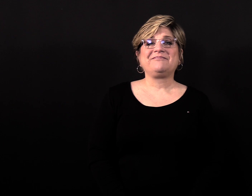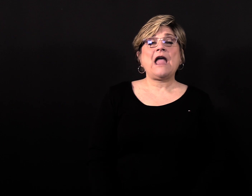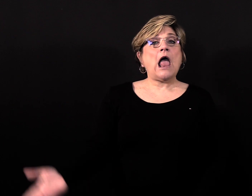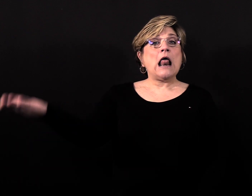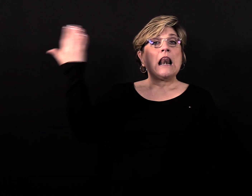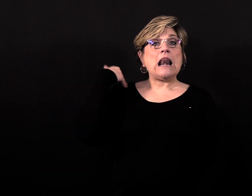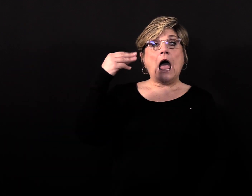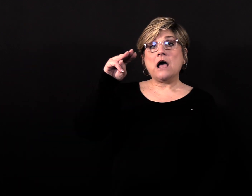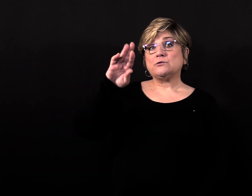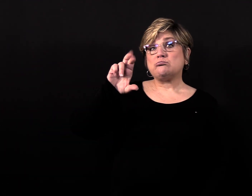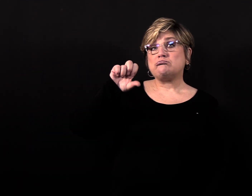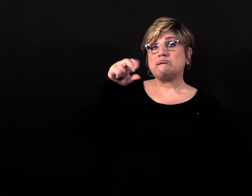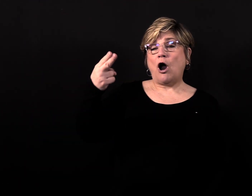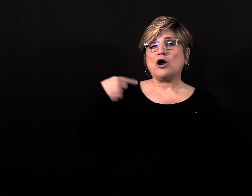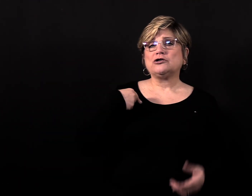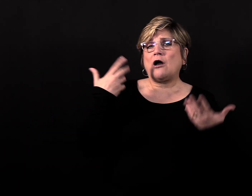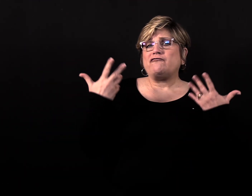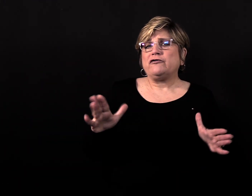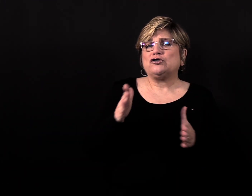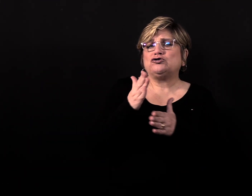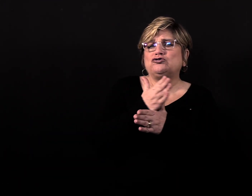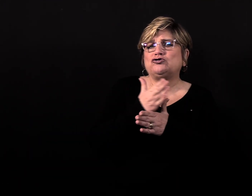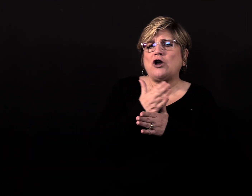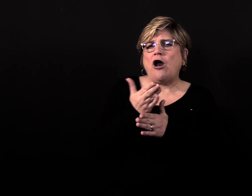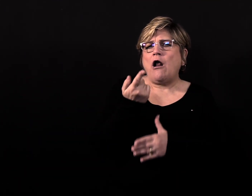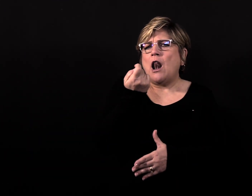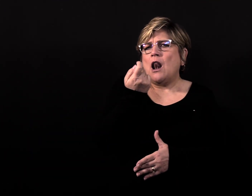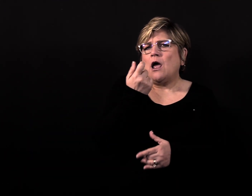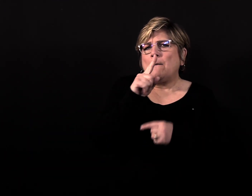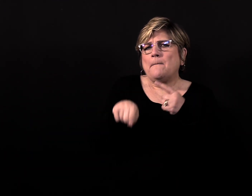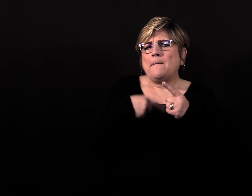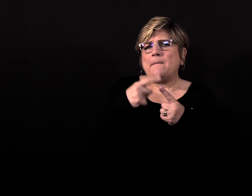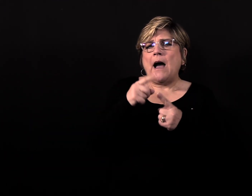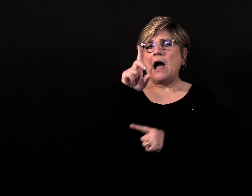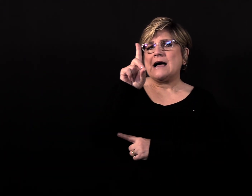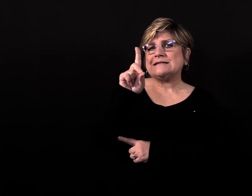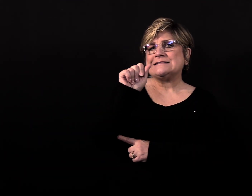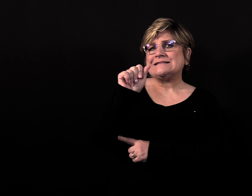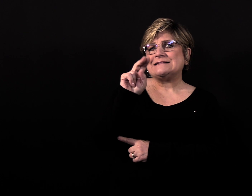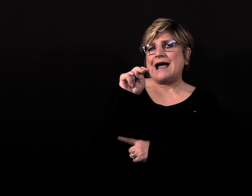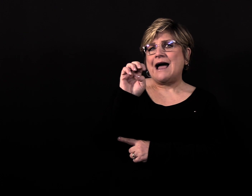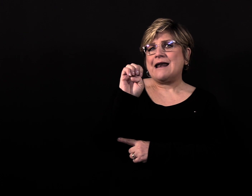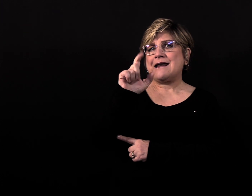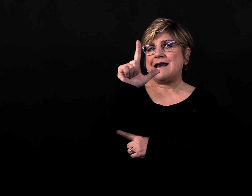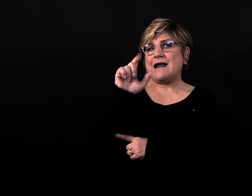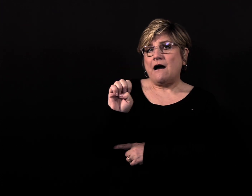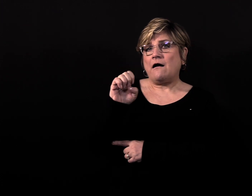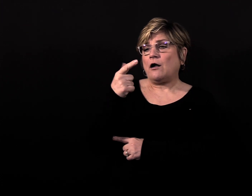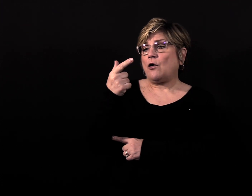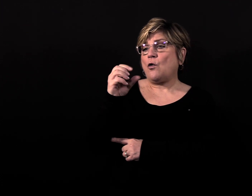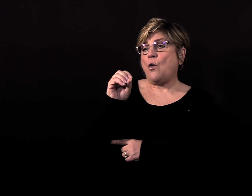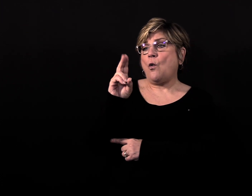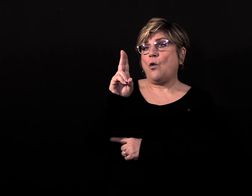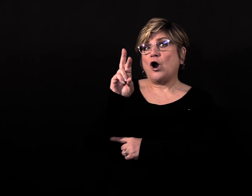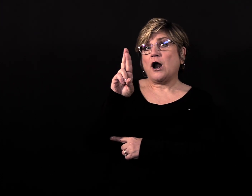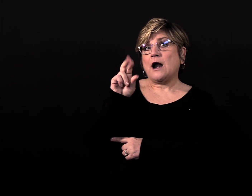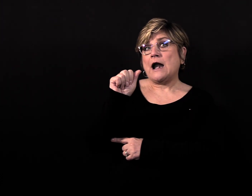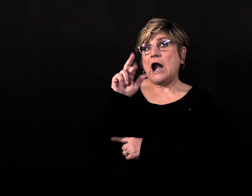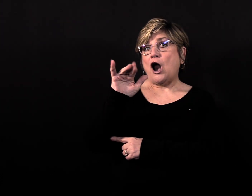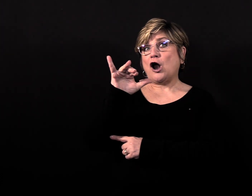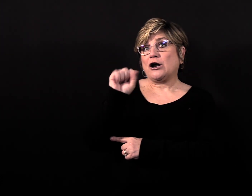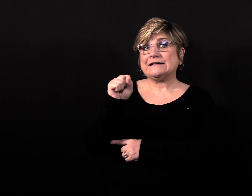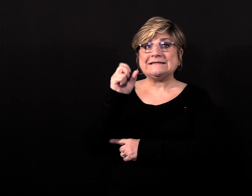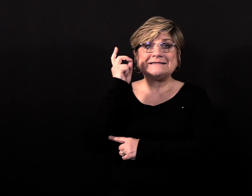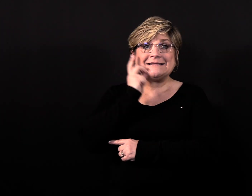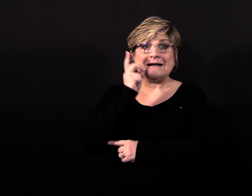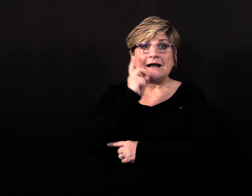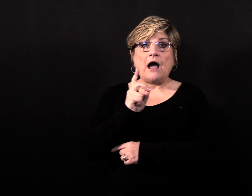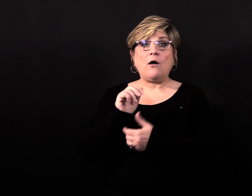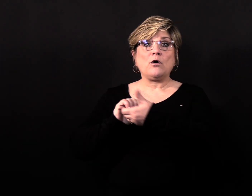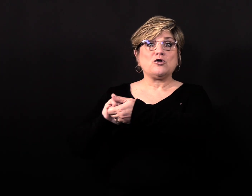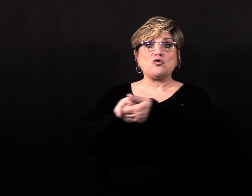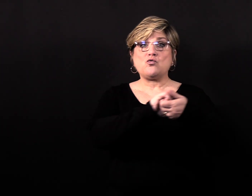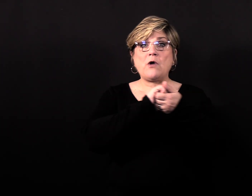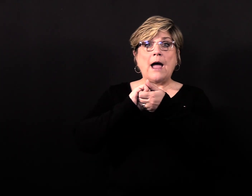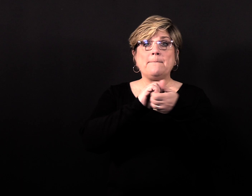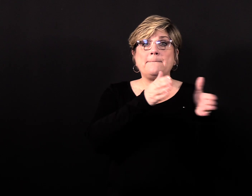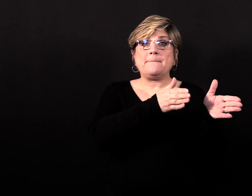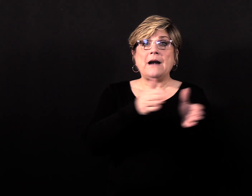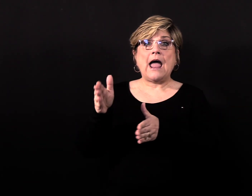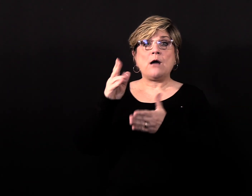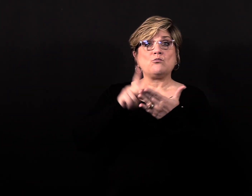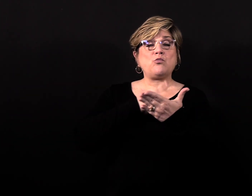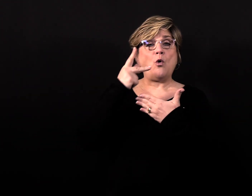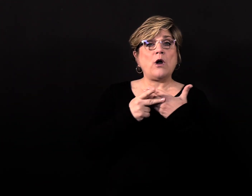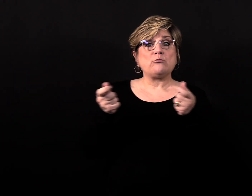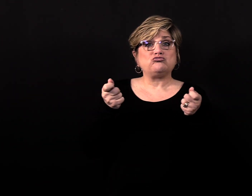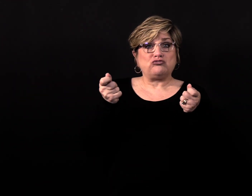Last March, I shared a little about Danelle Gournaris, the Collaborative Plan Program